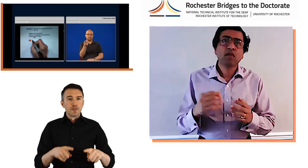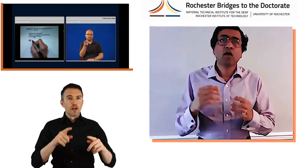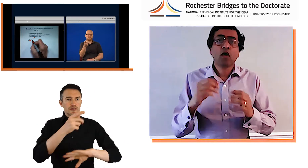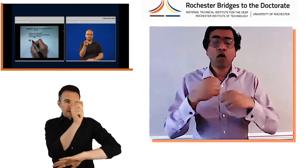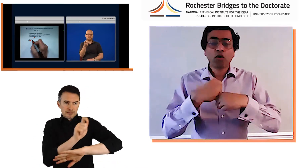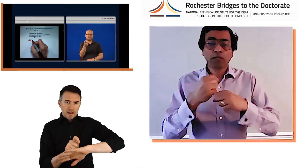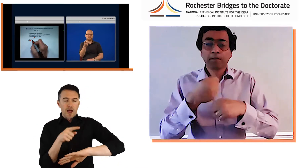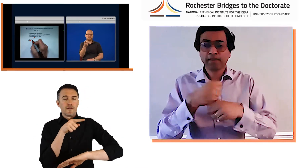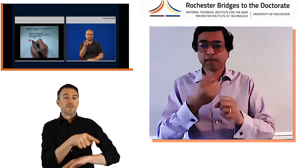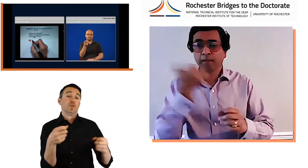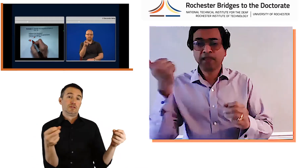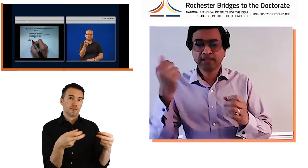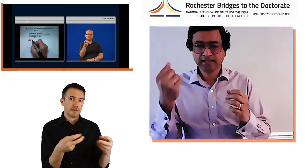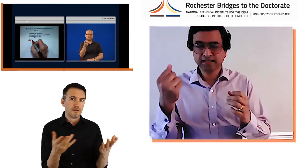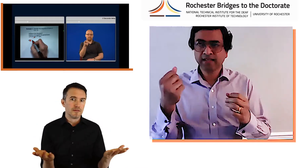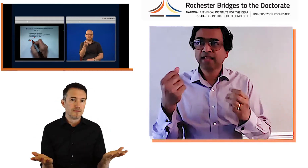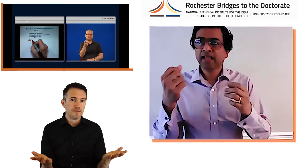there is a difference in the eye gaze.